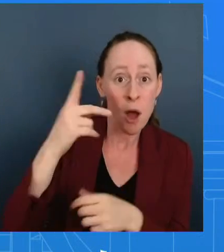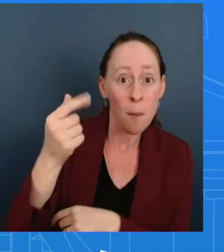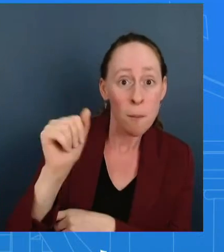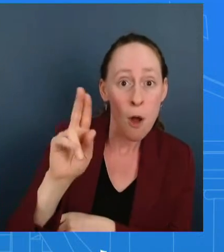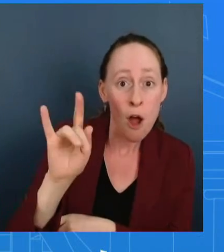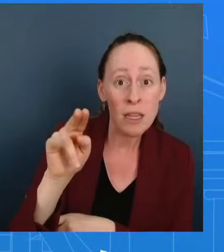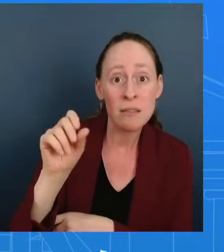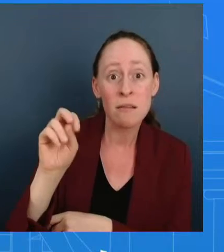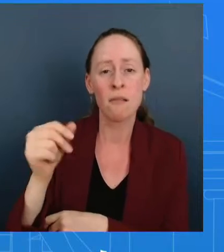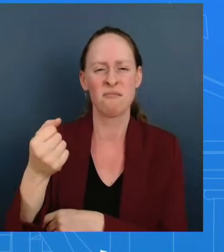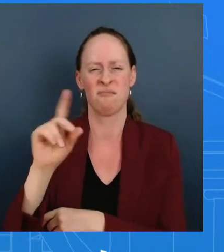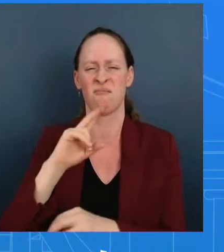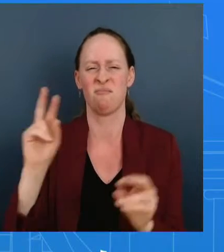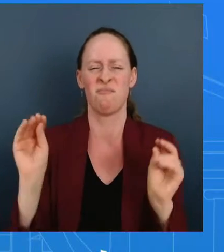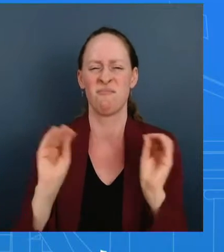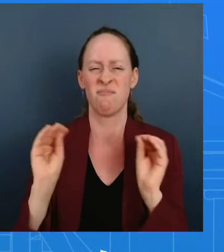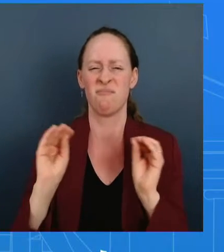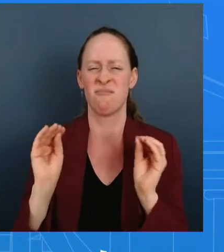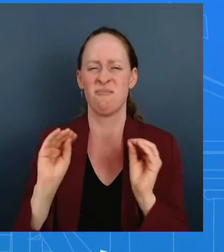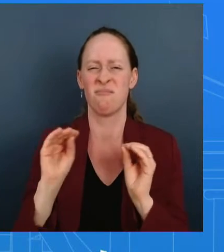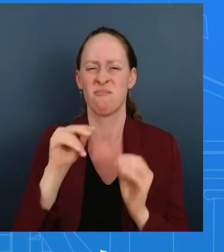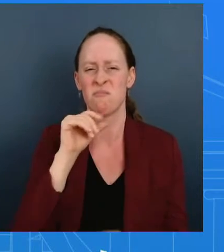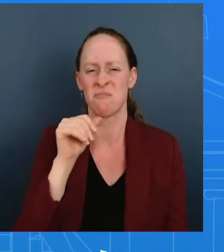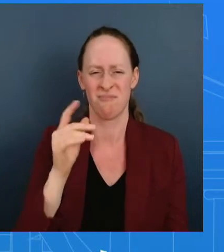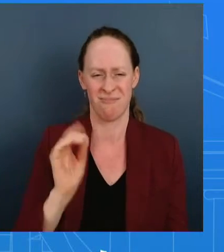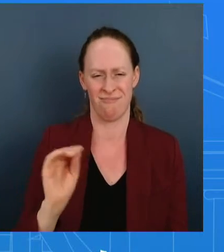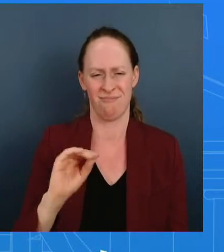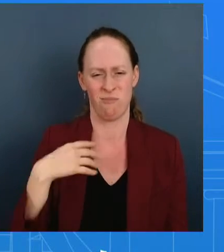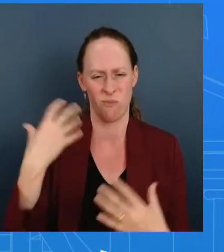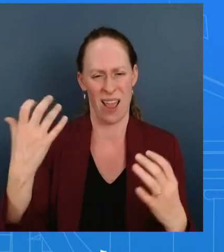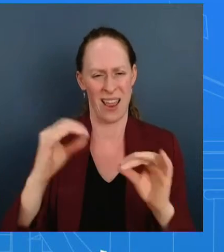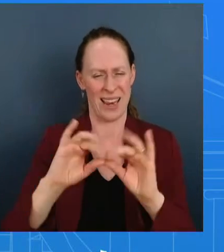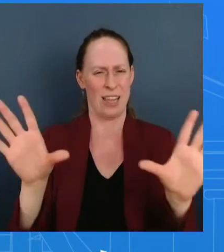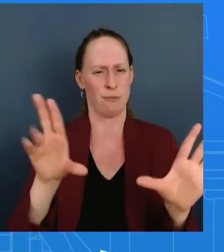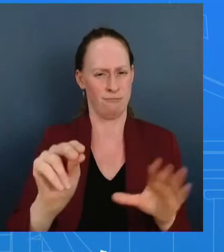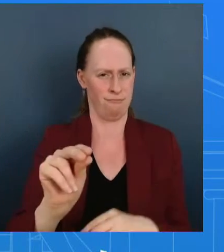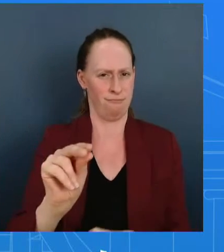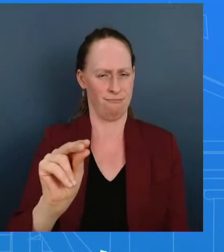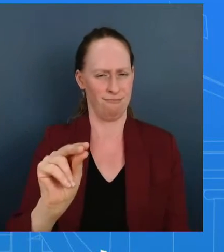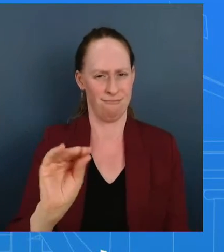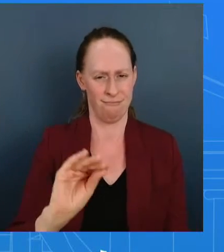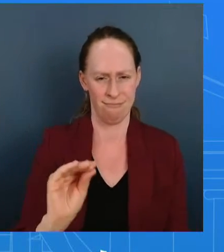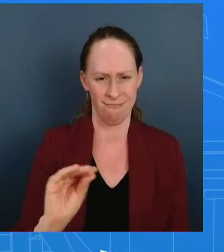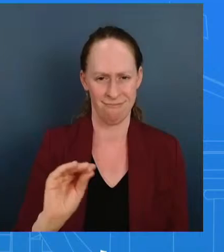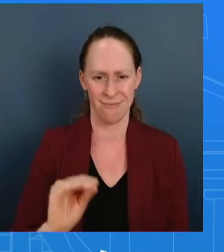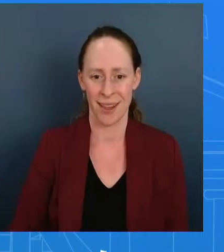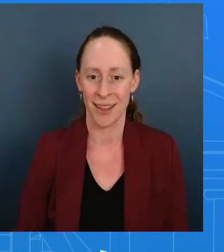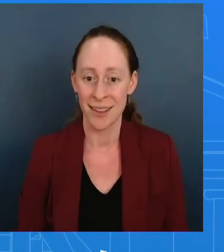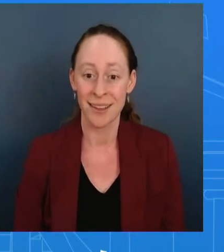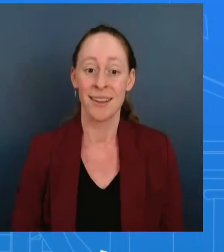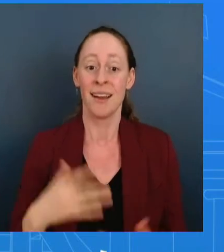full-blown answers on. But I'm not going to dev- -- I'm not going to confirm a specialist -- a -- any specialist that comes to -- come --